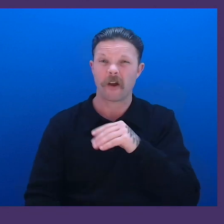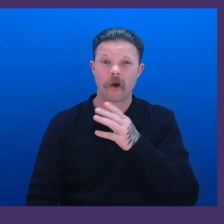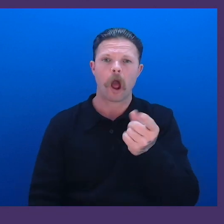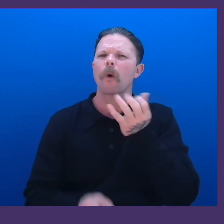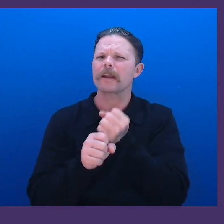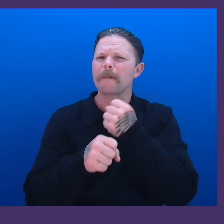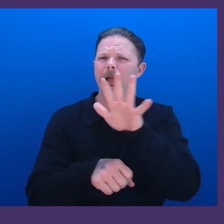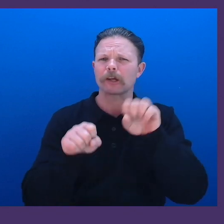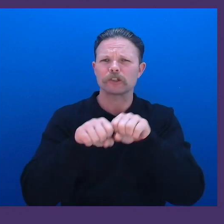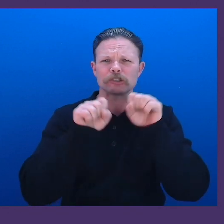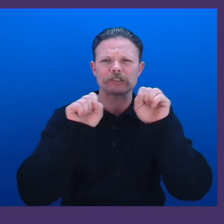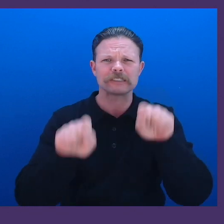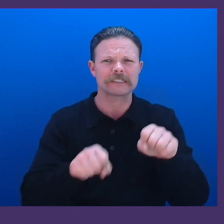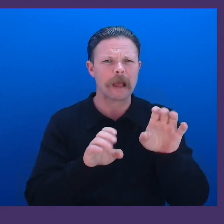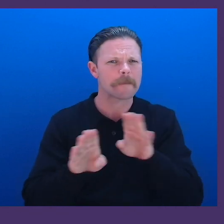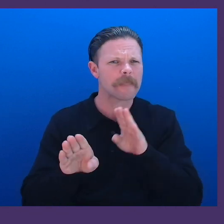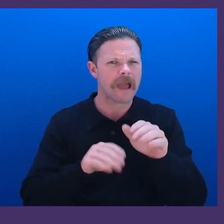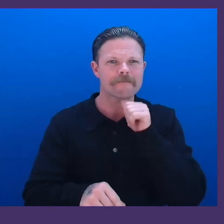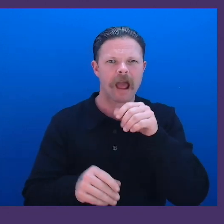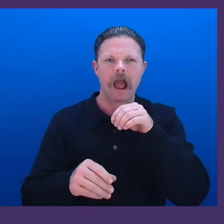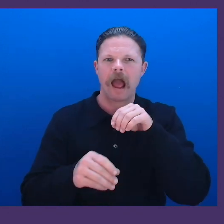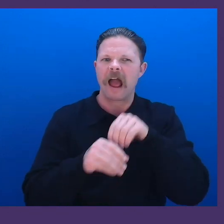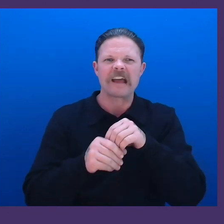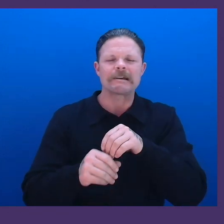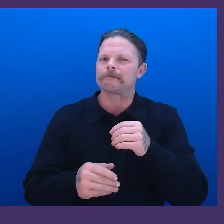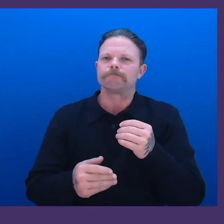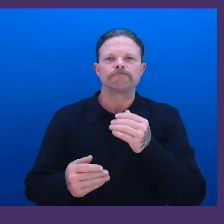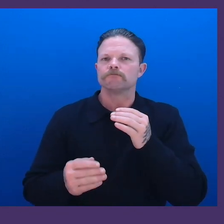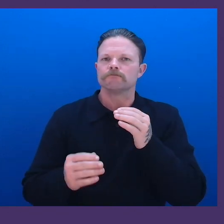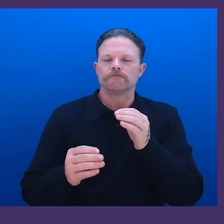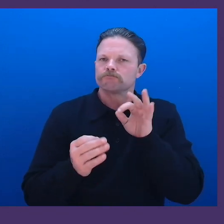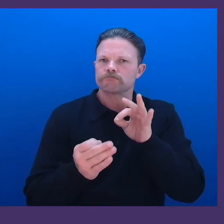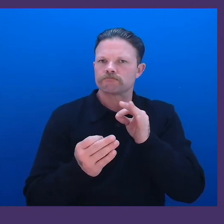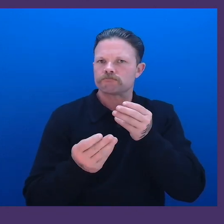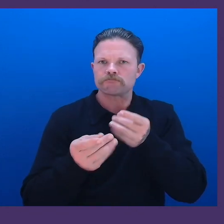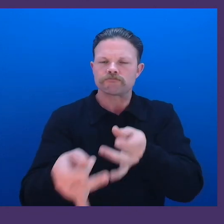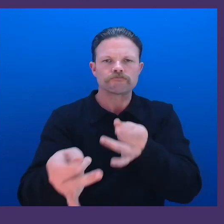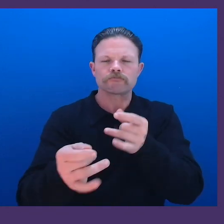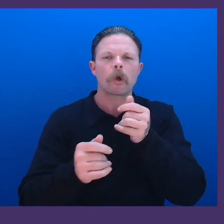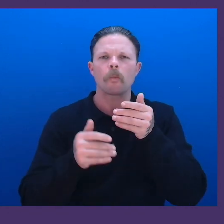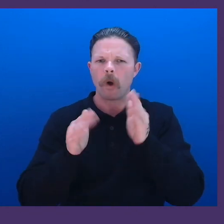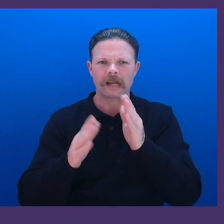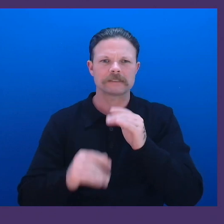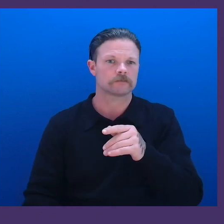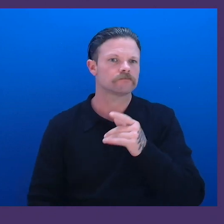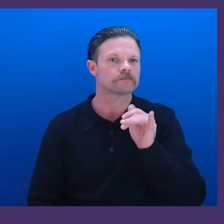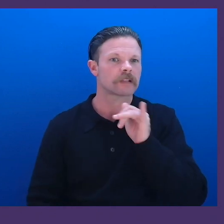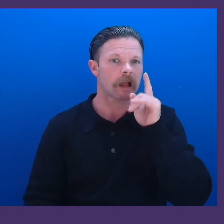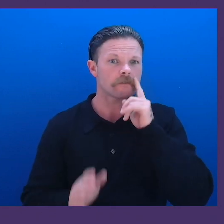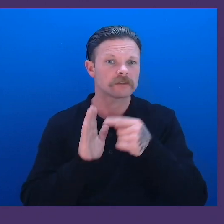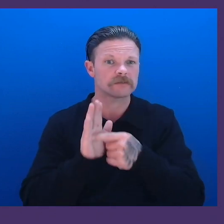For example, let's think about prompt injection attacks where an attacker can embed hidden instructions in your data sources for the app.